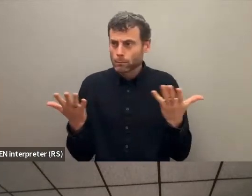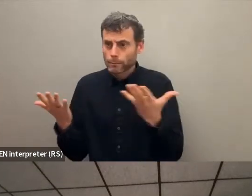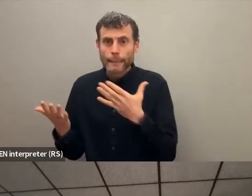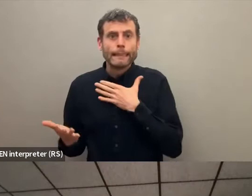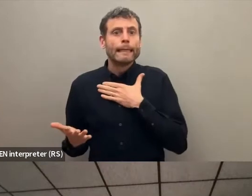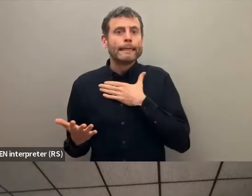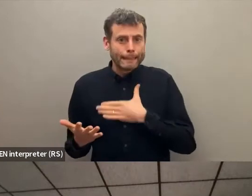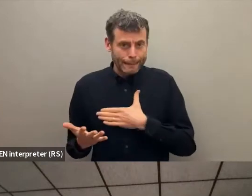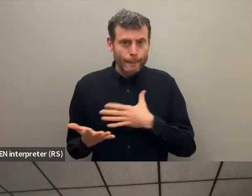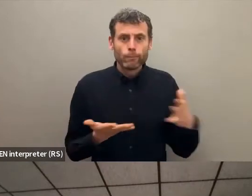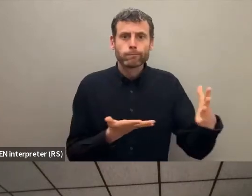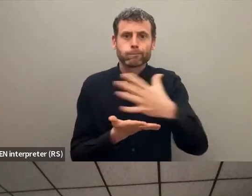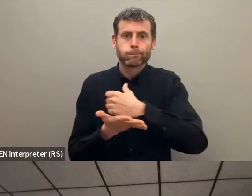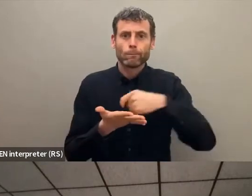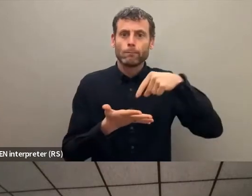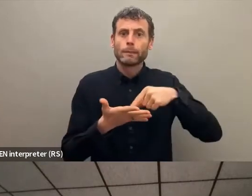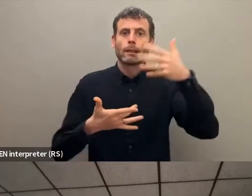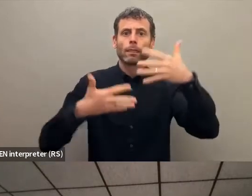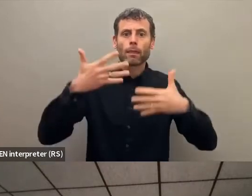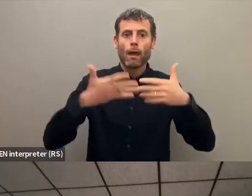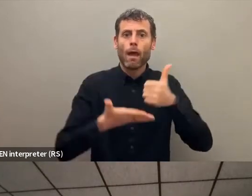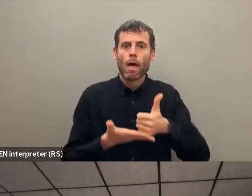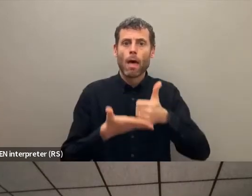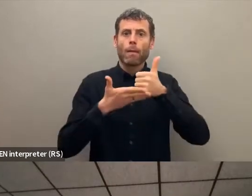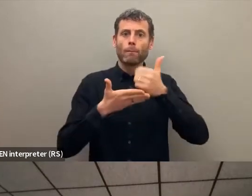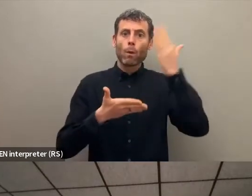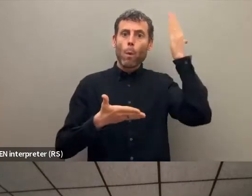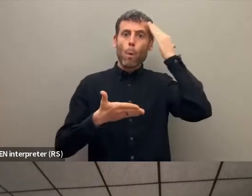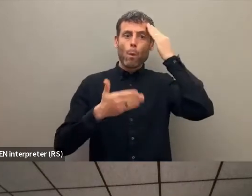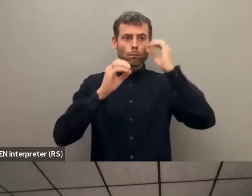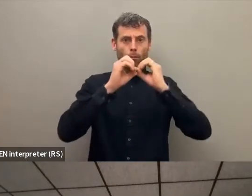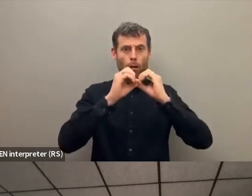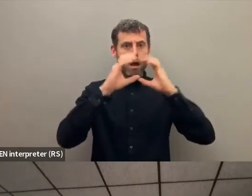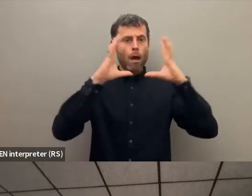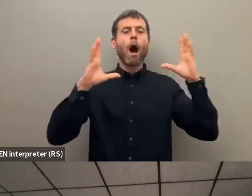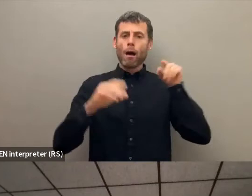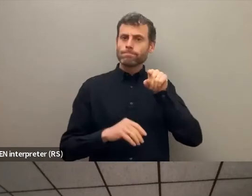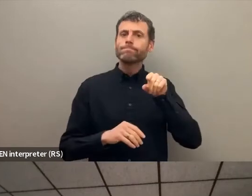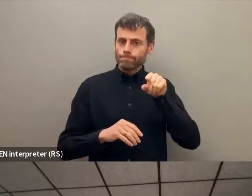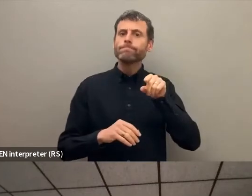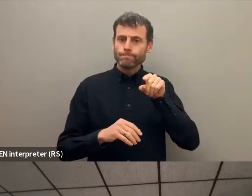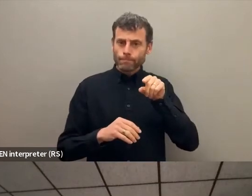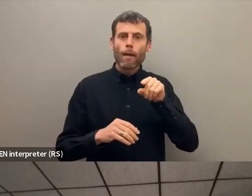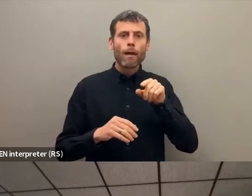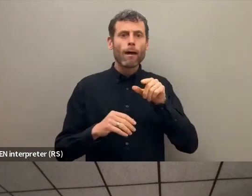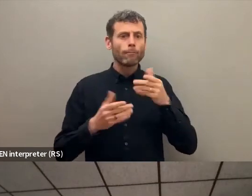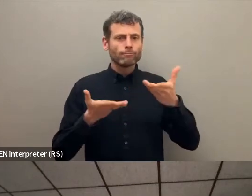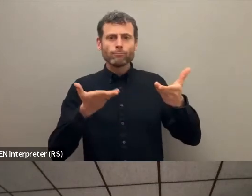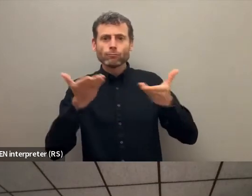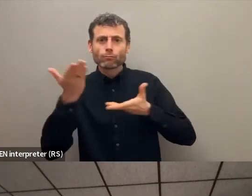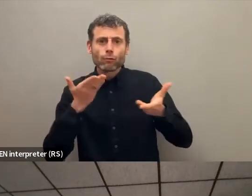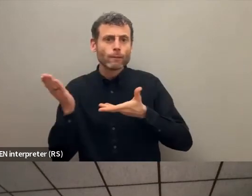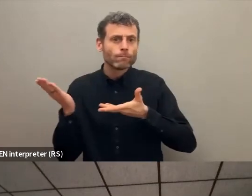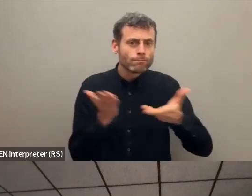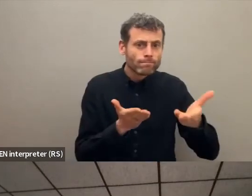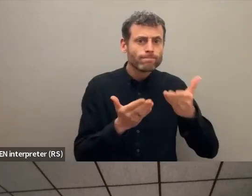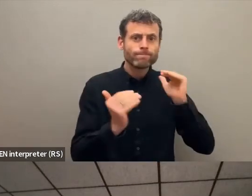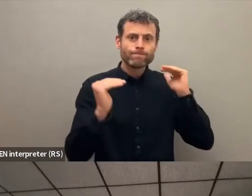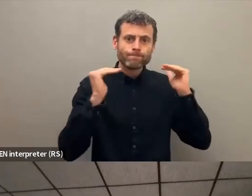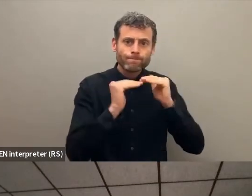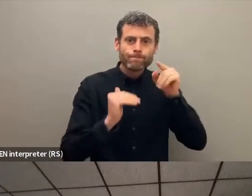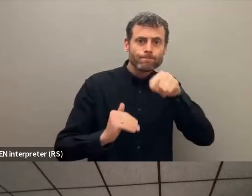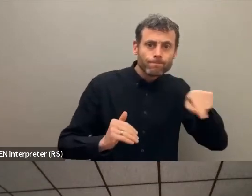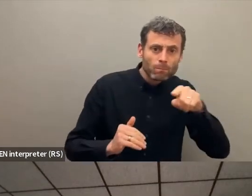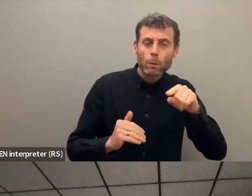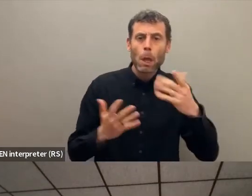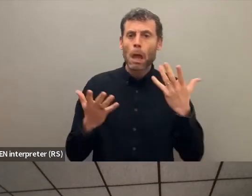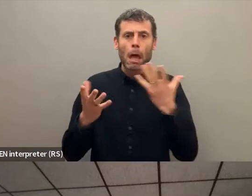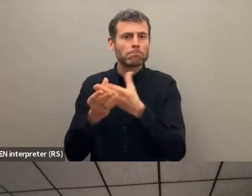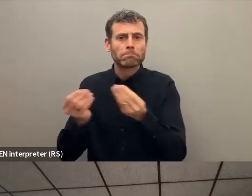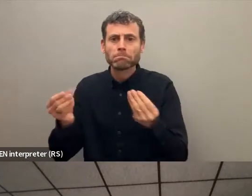Mohammed Ali Loutfy: There are many data gaps for persons with disabilities, some of which are that the same disability data can be insufficient inconsistent biased and unreliable.